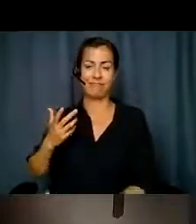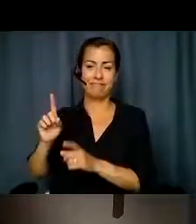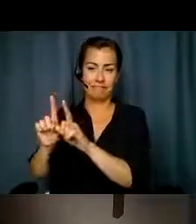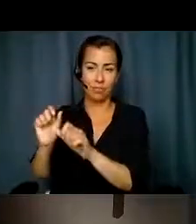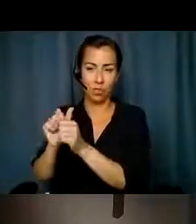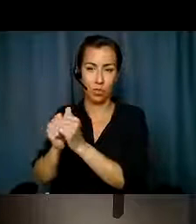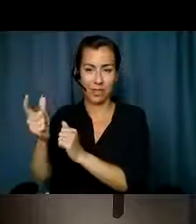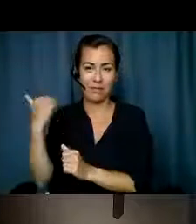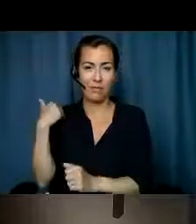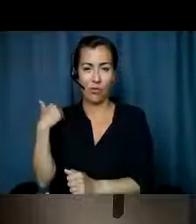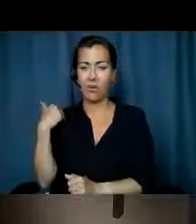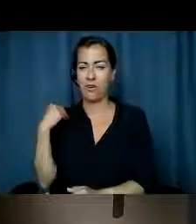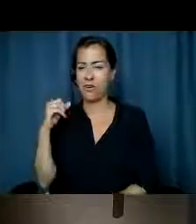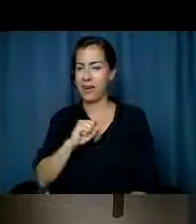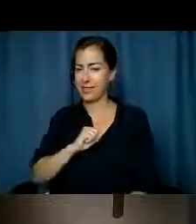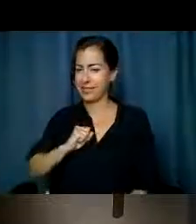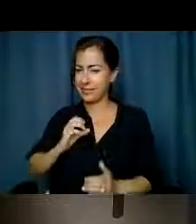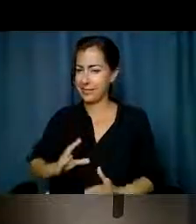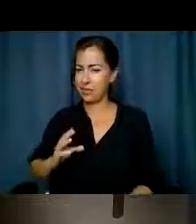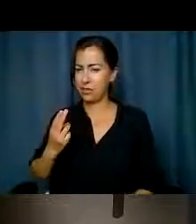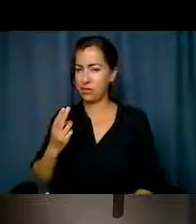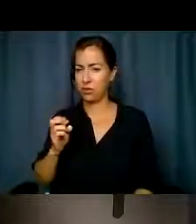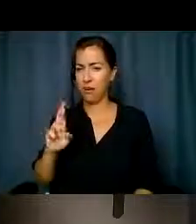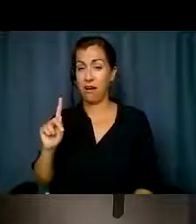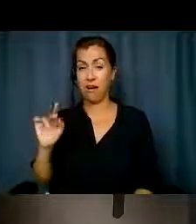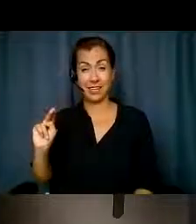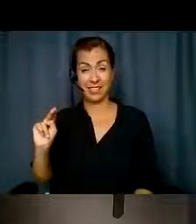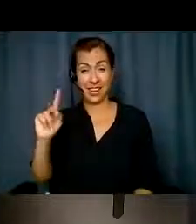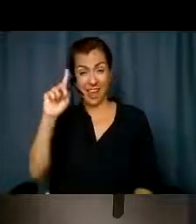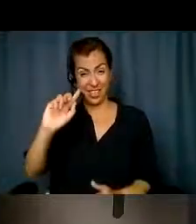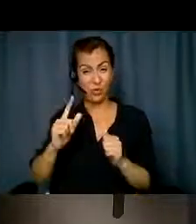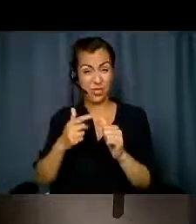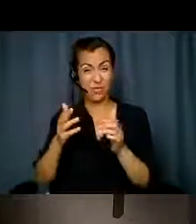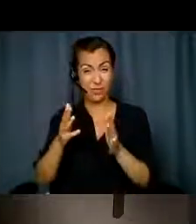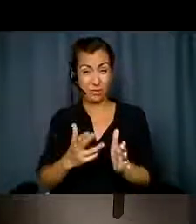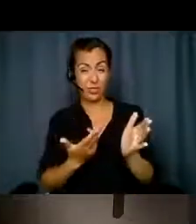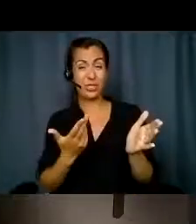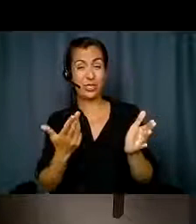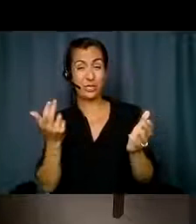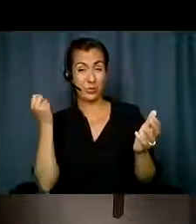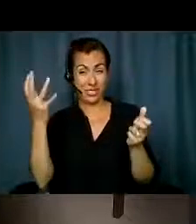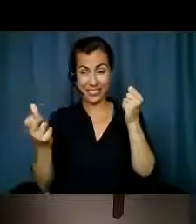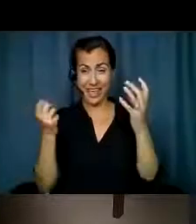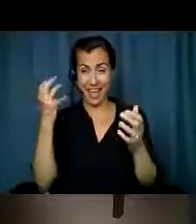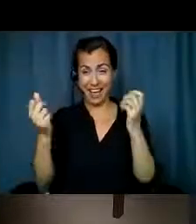SAL- Self Advocates as Leaders because they wanted to form